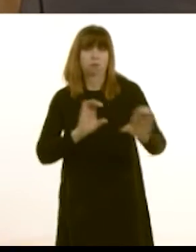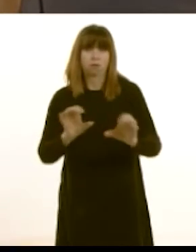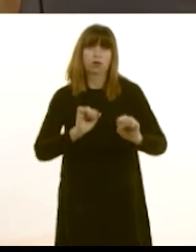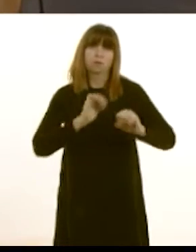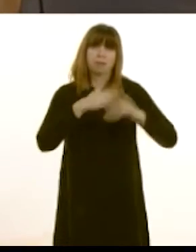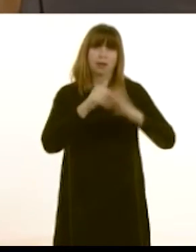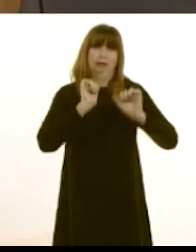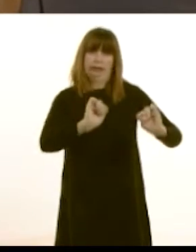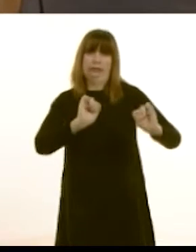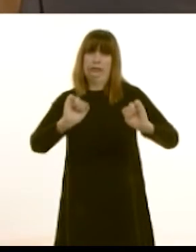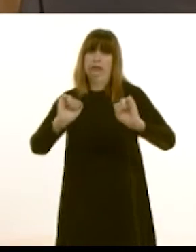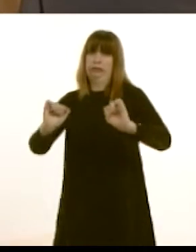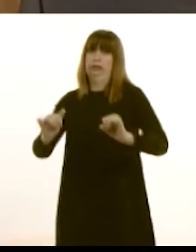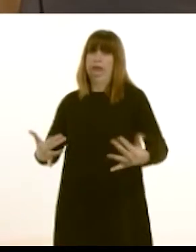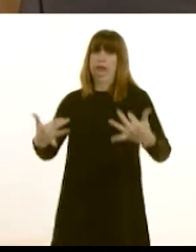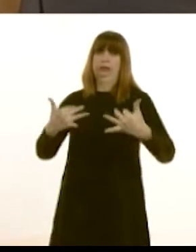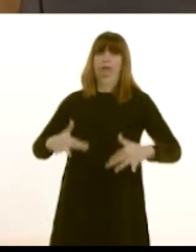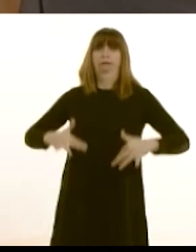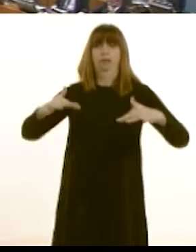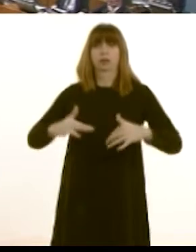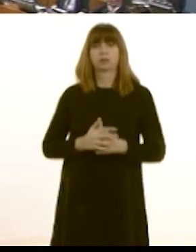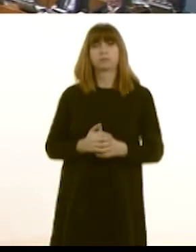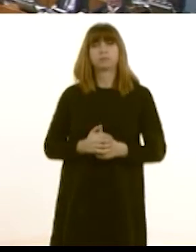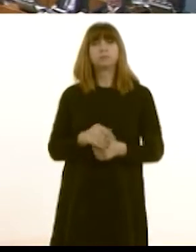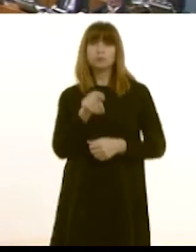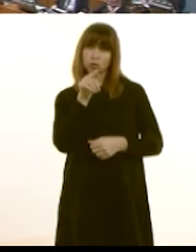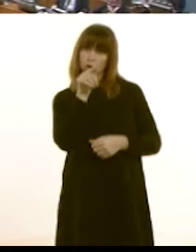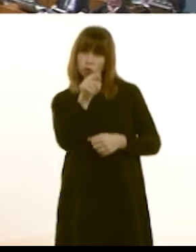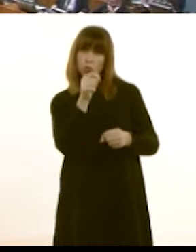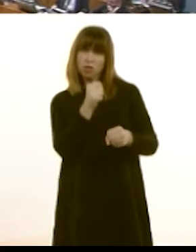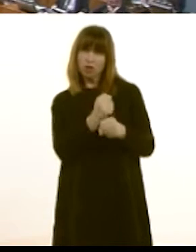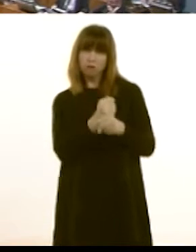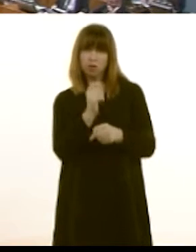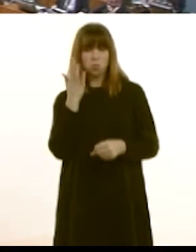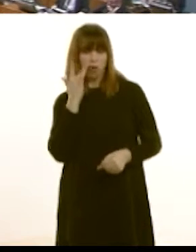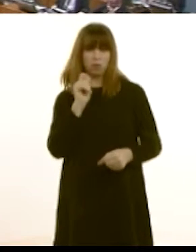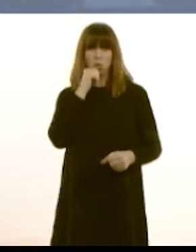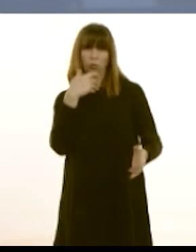Angela Burns: First Minister, when are you and your Government going to get to grips with planning policy?